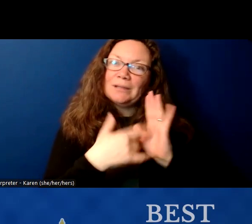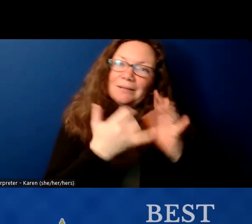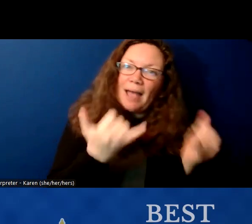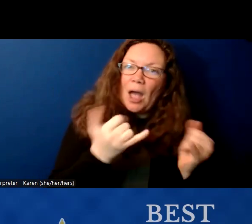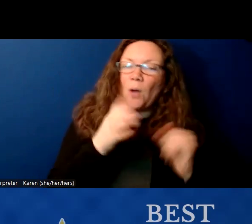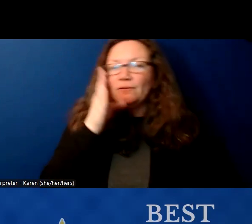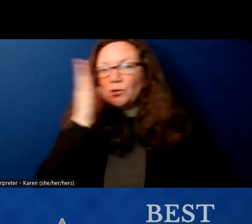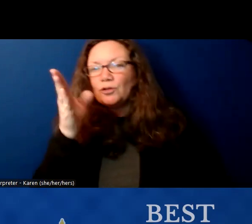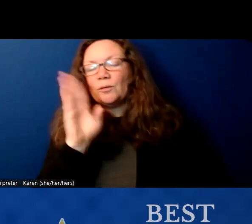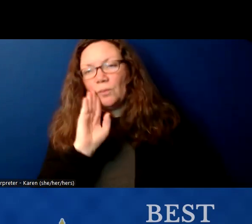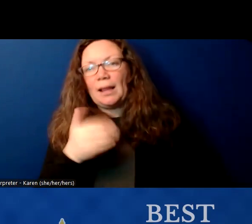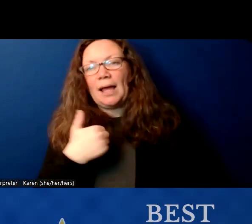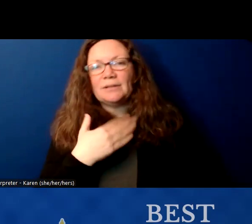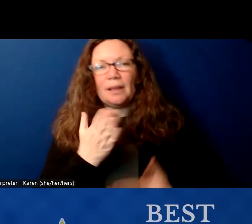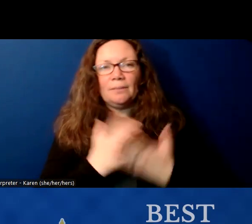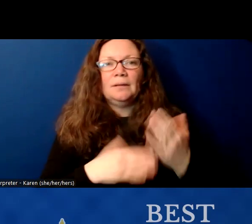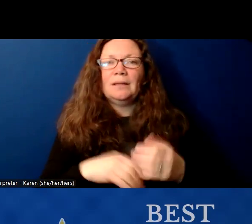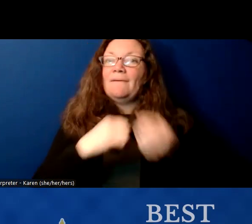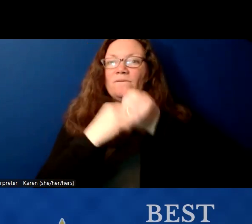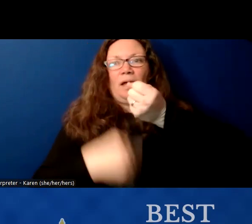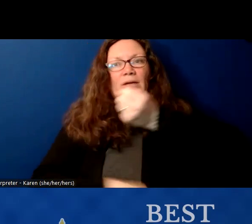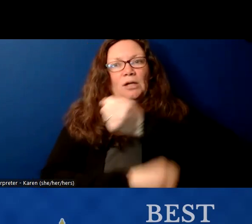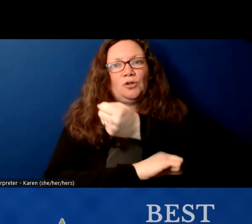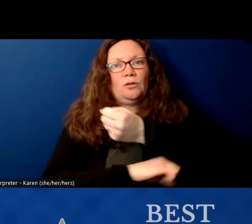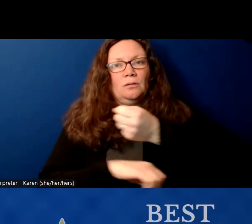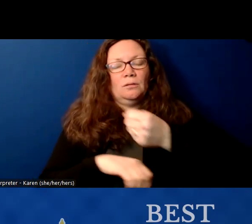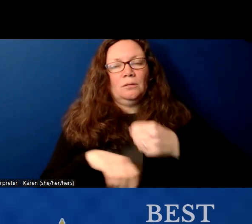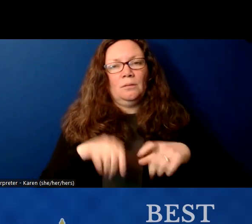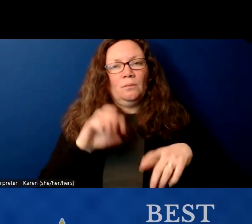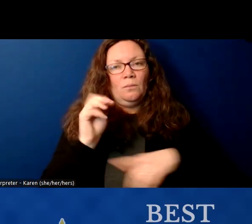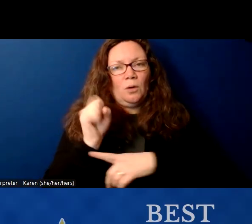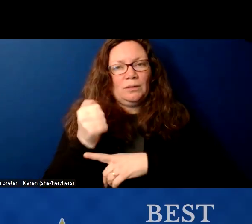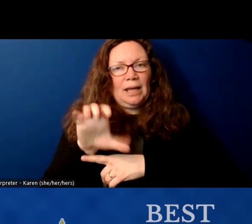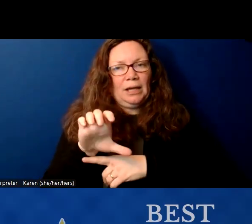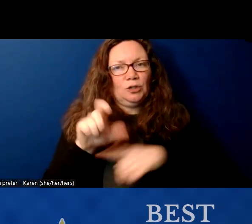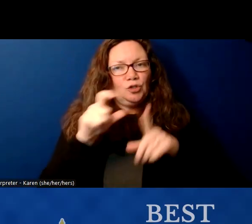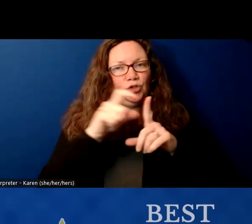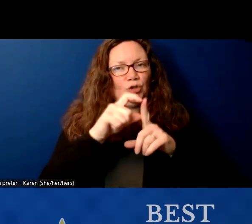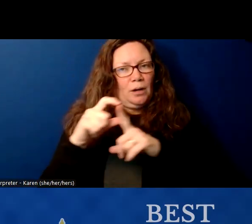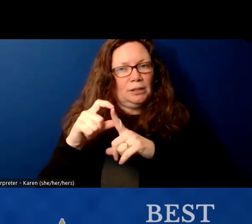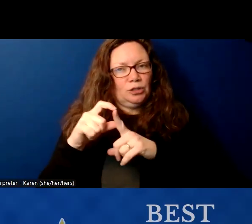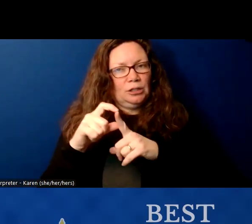especially the foundational mosaic navigation and terminology training. That one is being repeated every week. It's an important